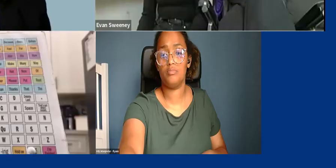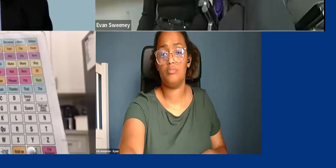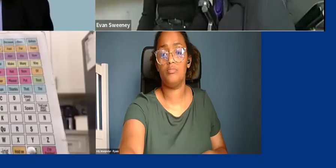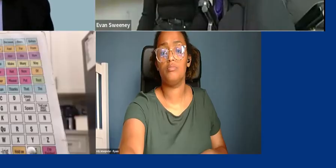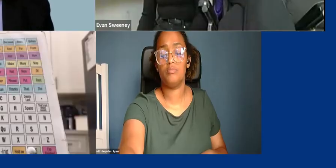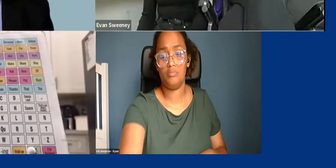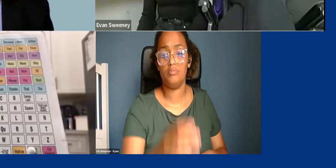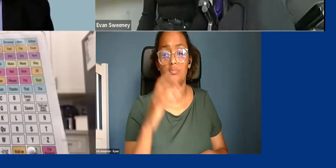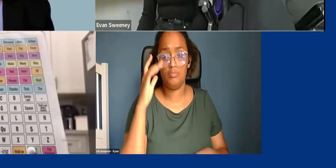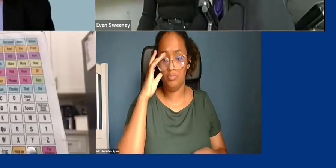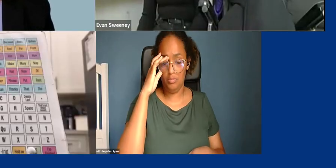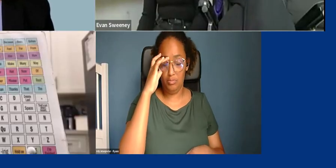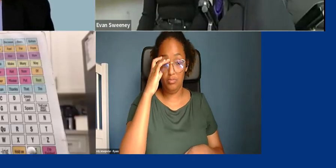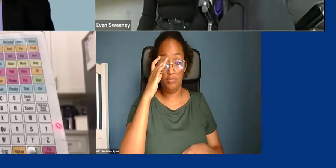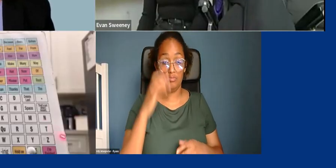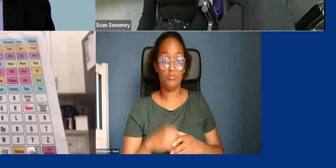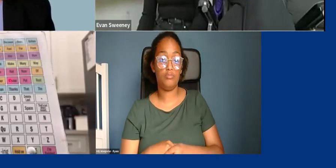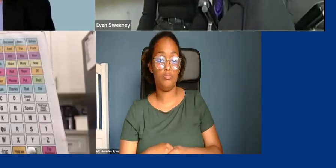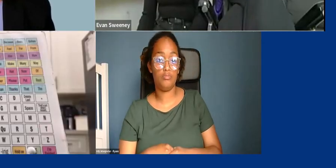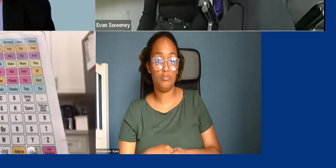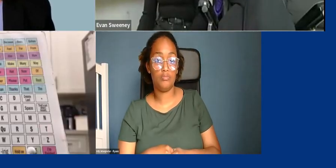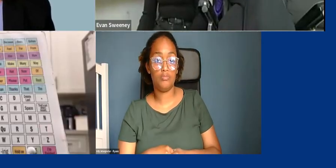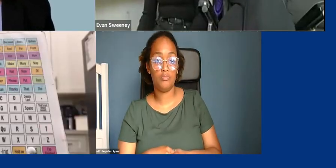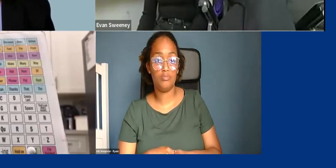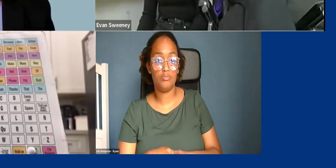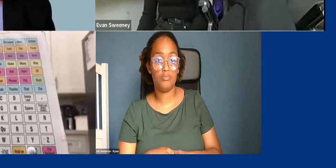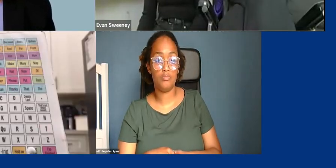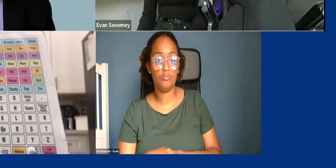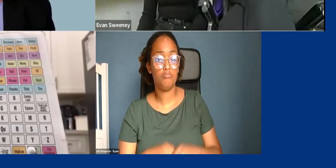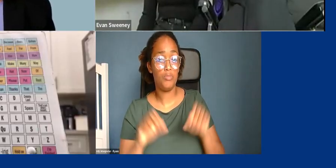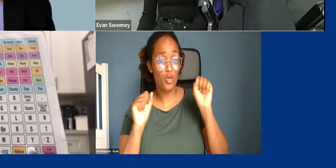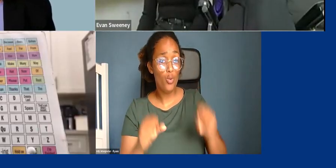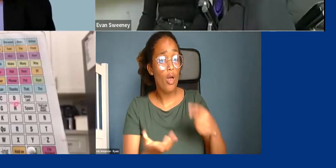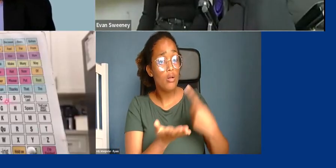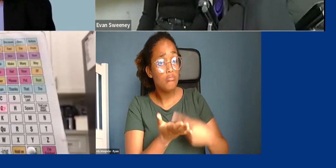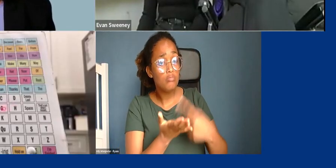A, about dating. A, N,